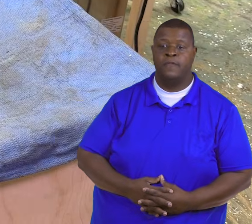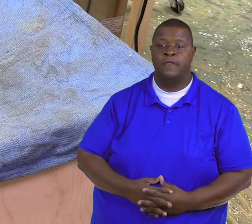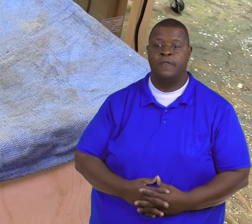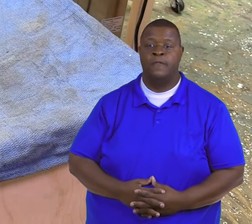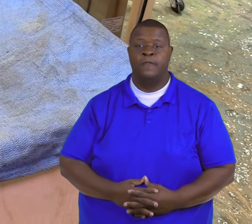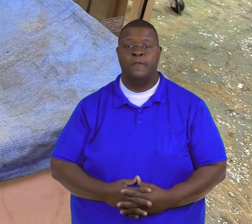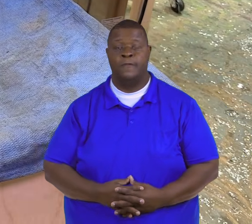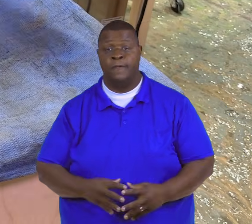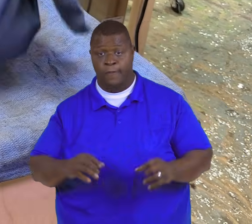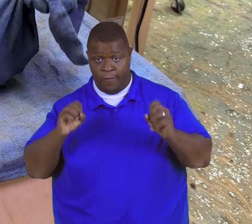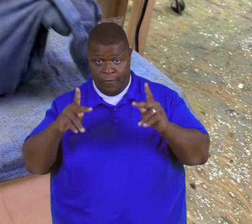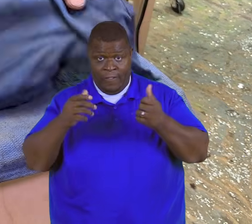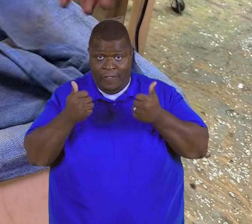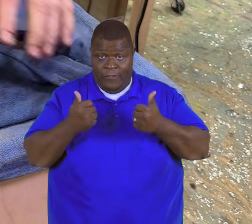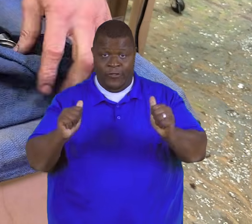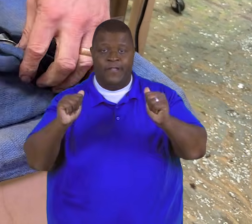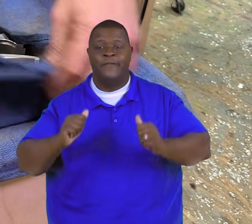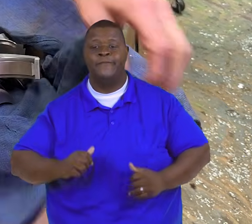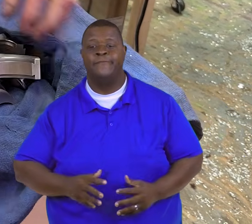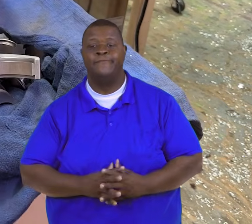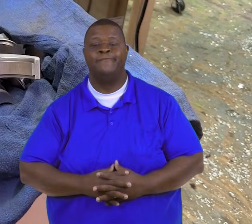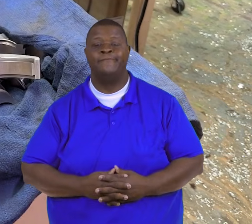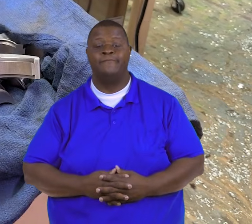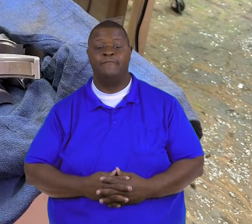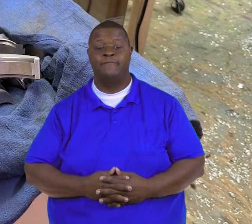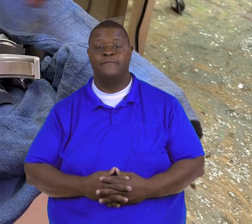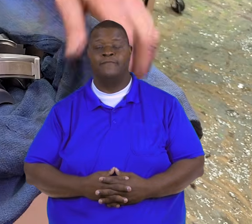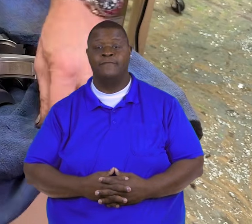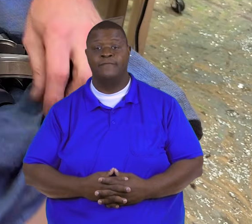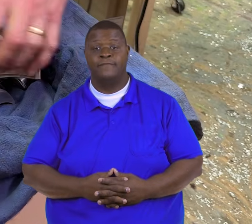All right, ladies and gentlemen, let's try and do this.